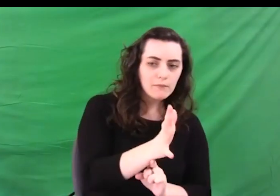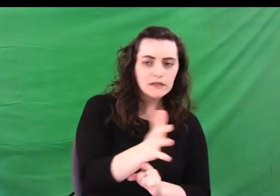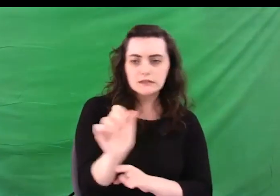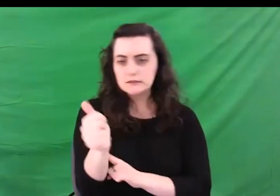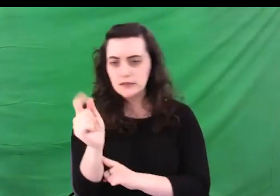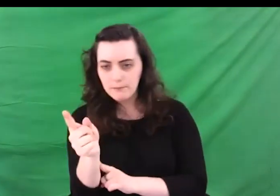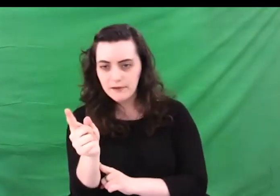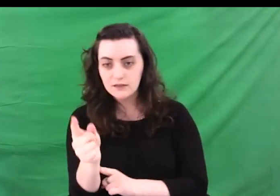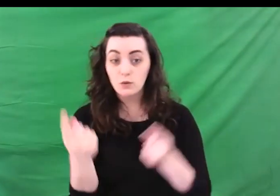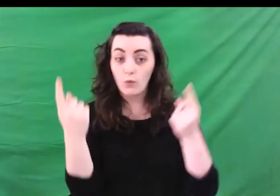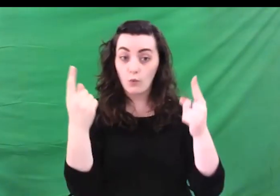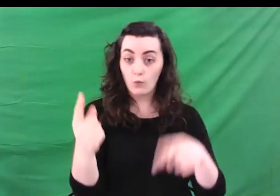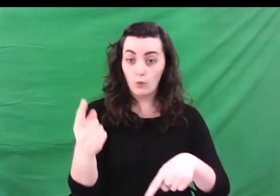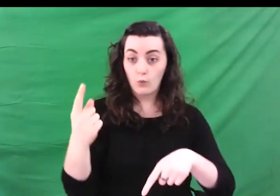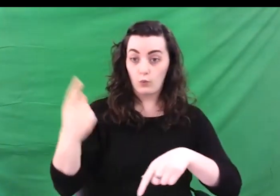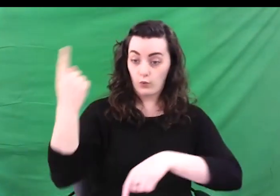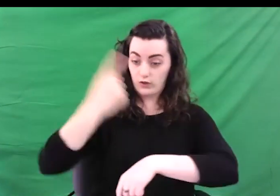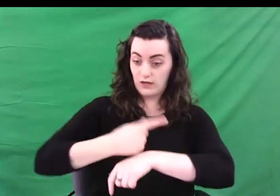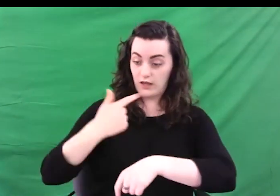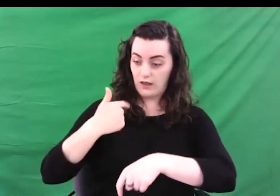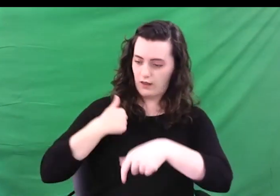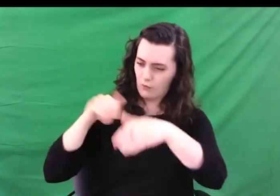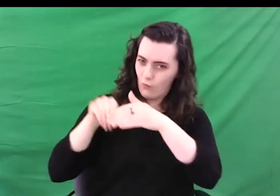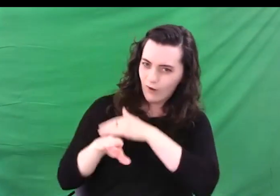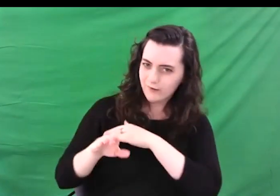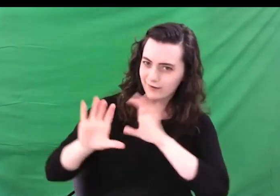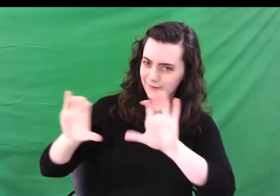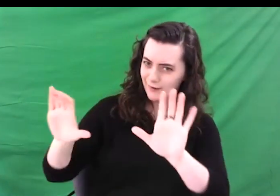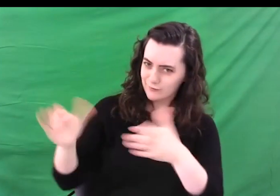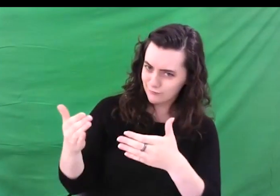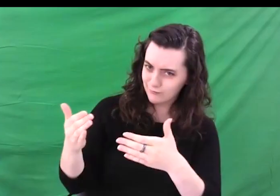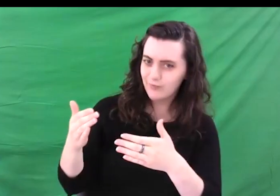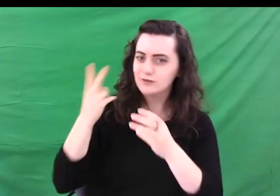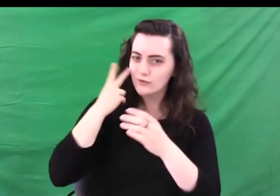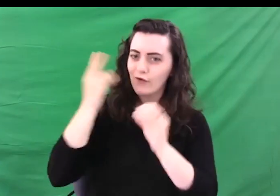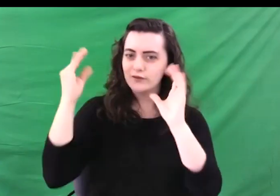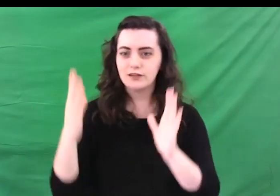and she was asking the students to listen to the word that she presented, then the student